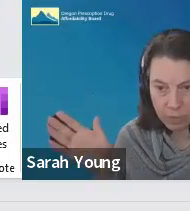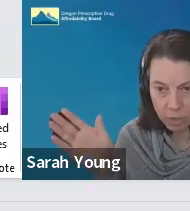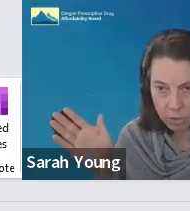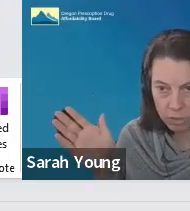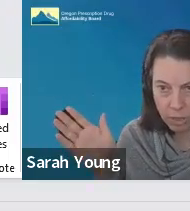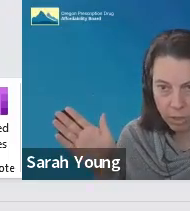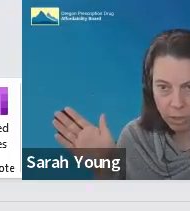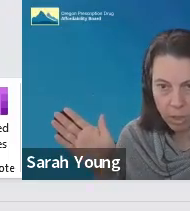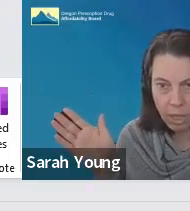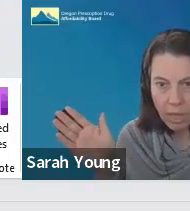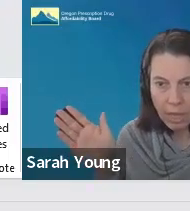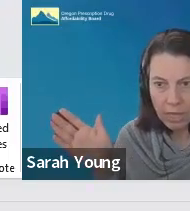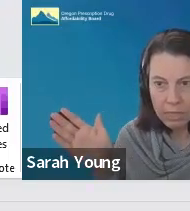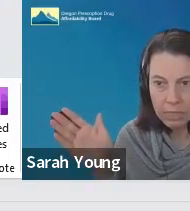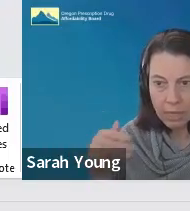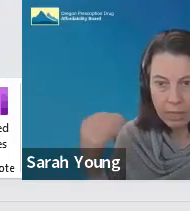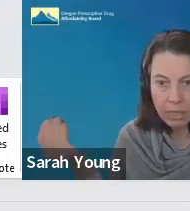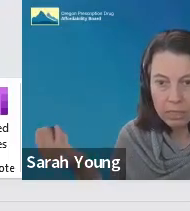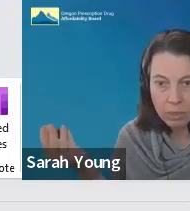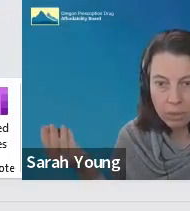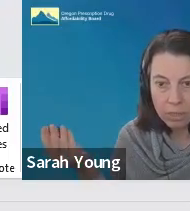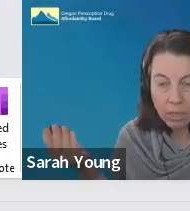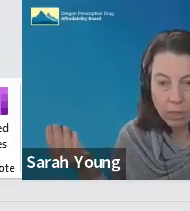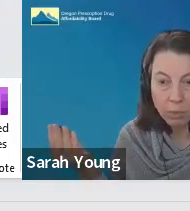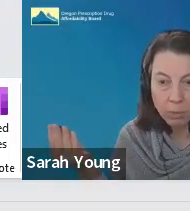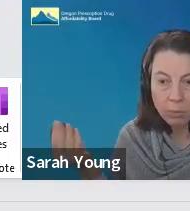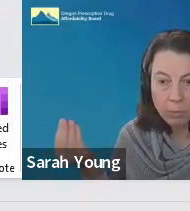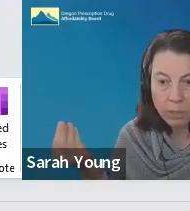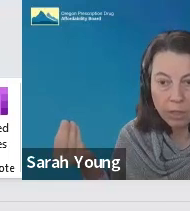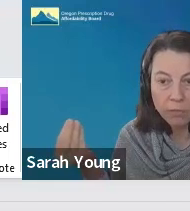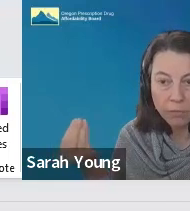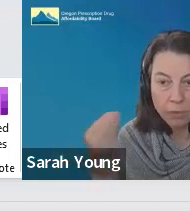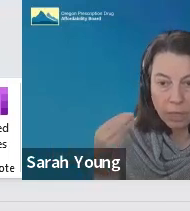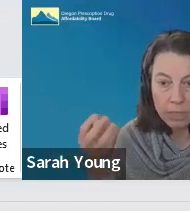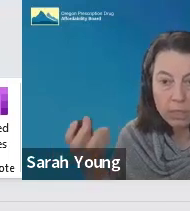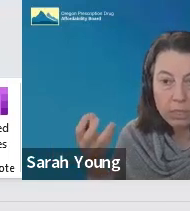from this year's data call. And I think this is an area where it would be really helpful for us